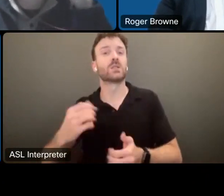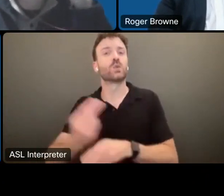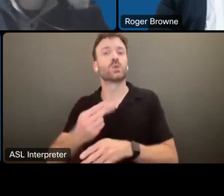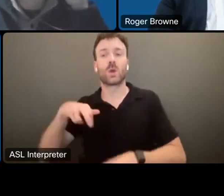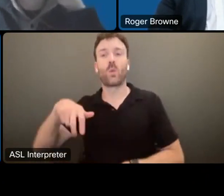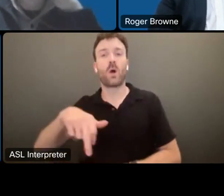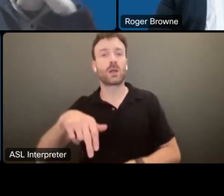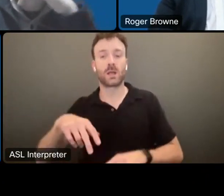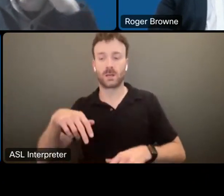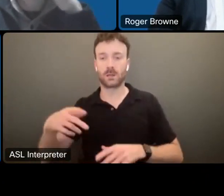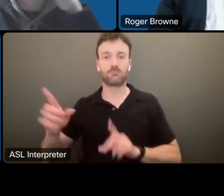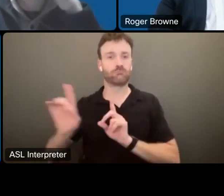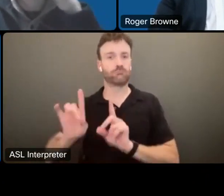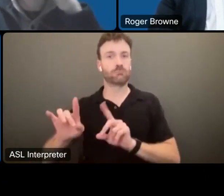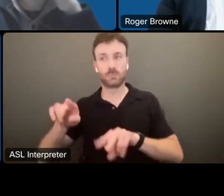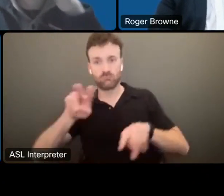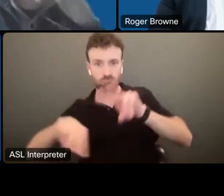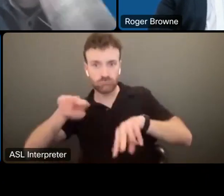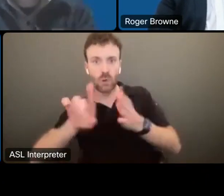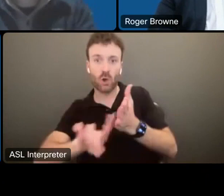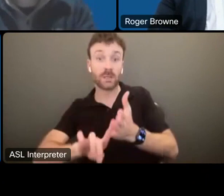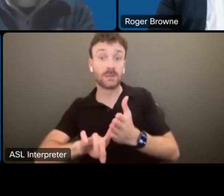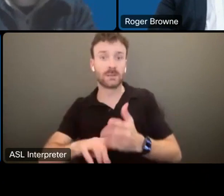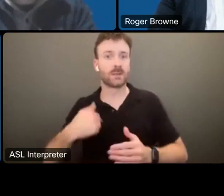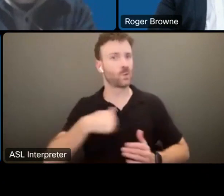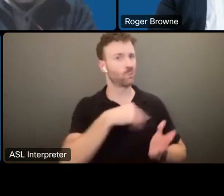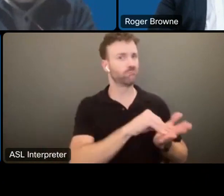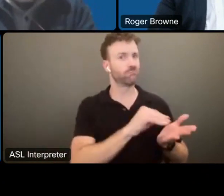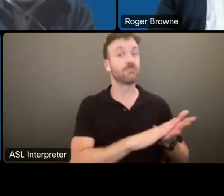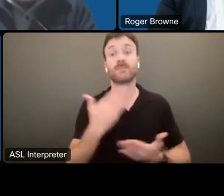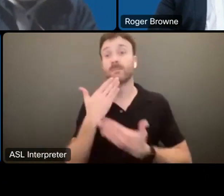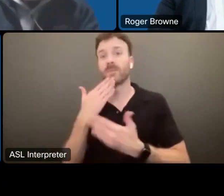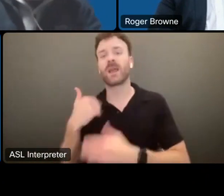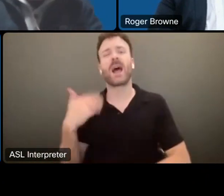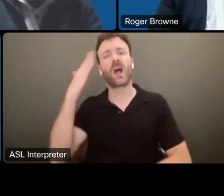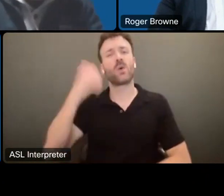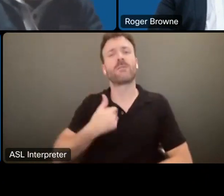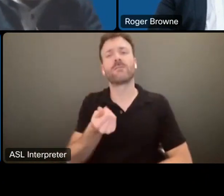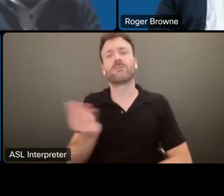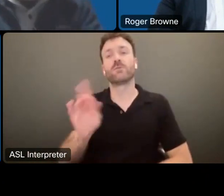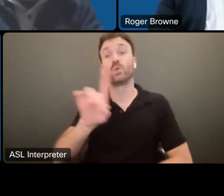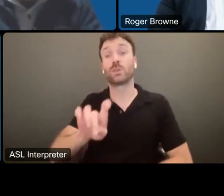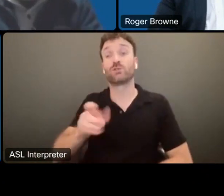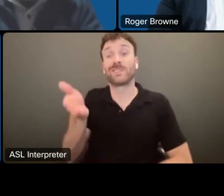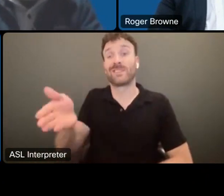We're making note of all of these and also too I know there are a couple questions in the chat box that we have not addressed.